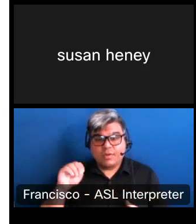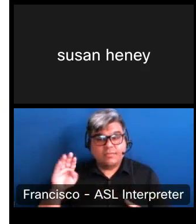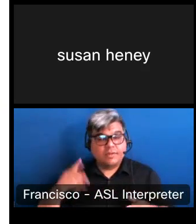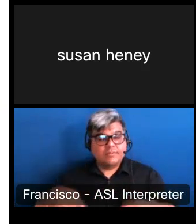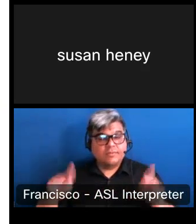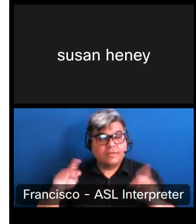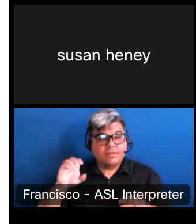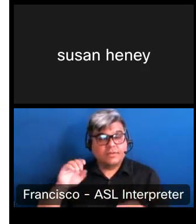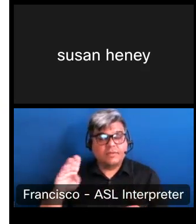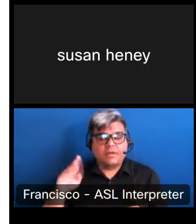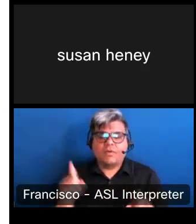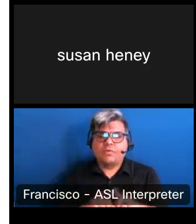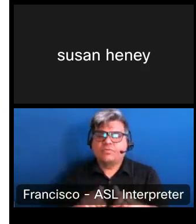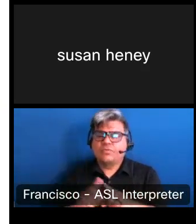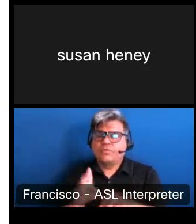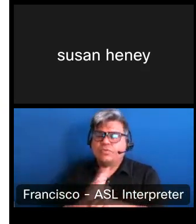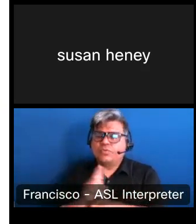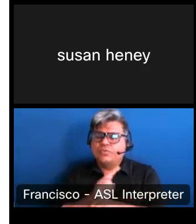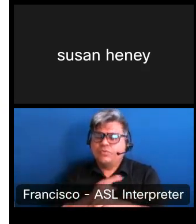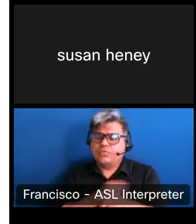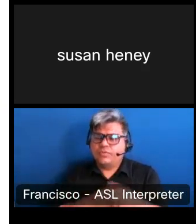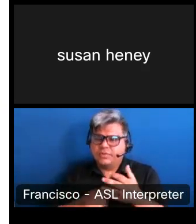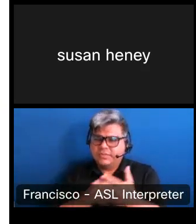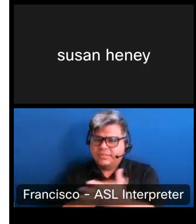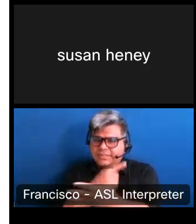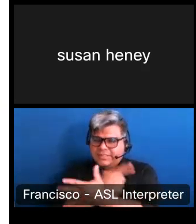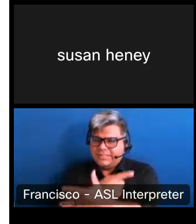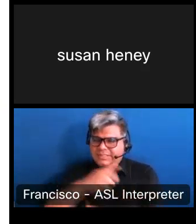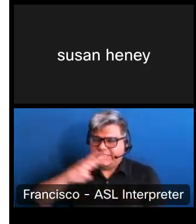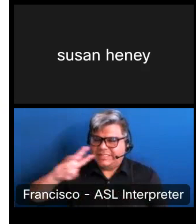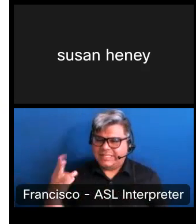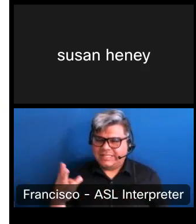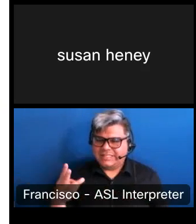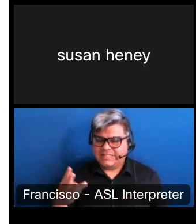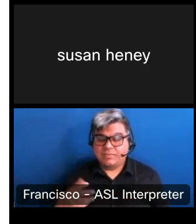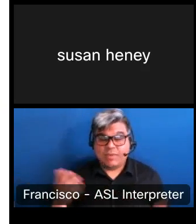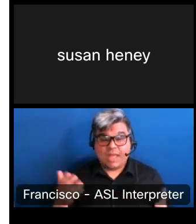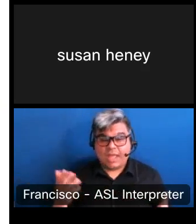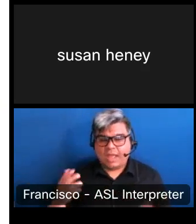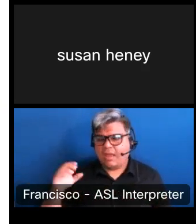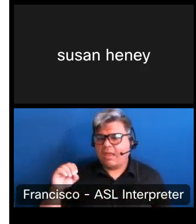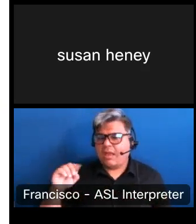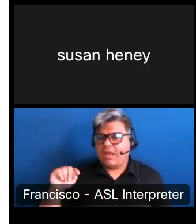also use a sixth category, "some other race". Respondents may report more than one race alone.